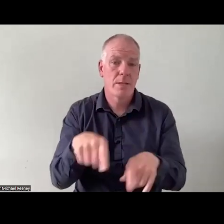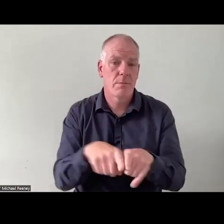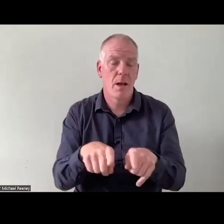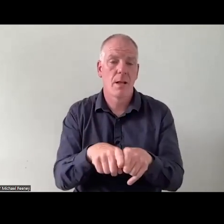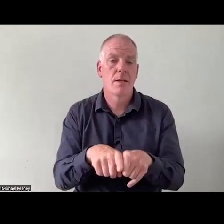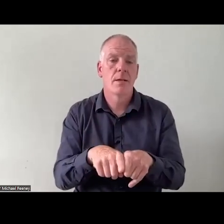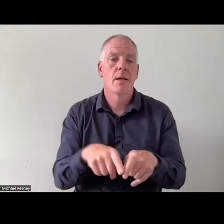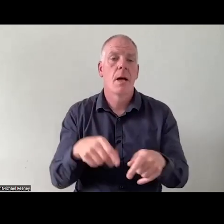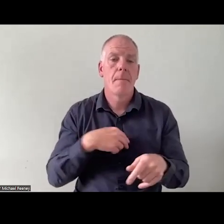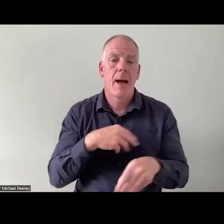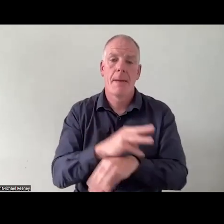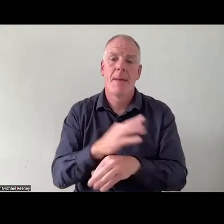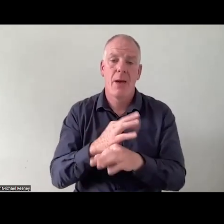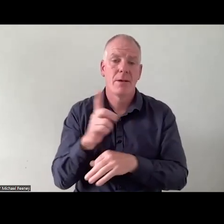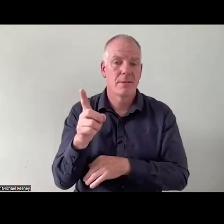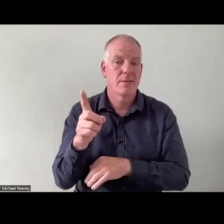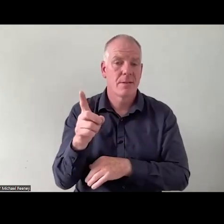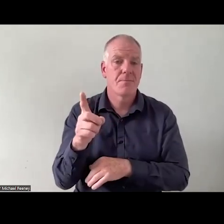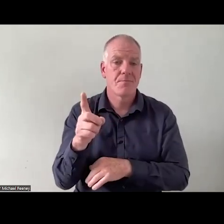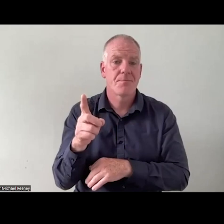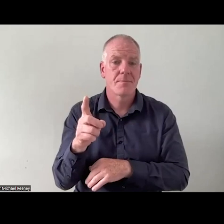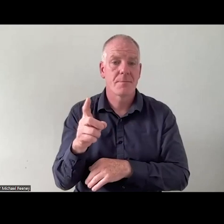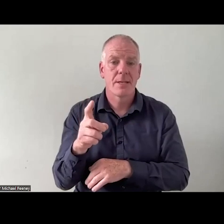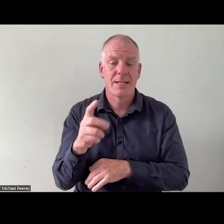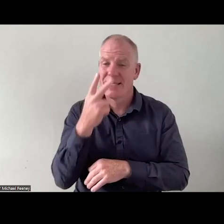my parents have sight problems.